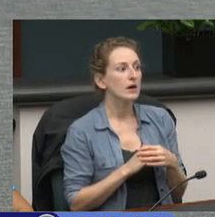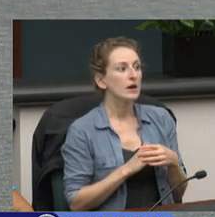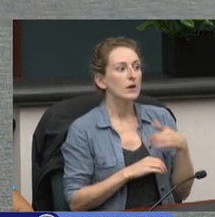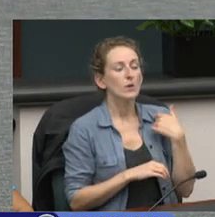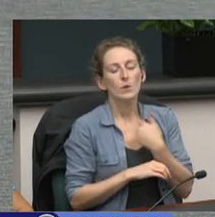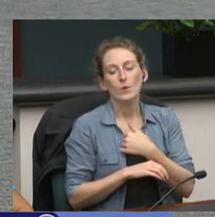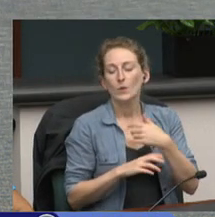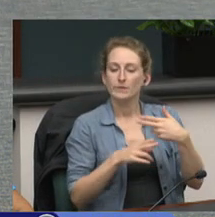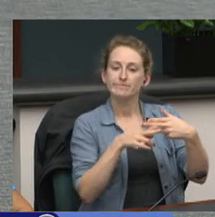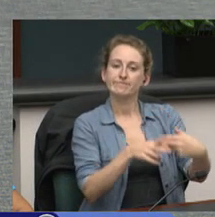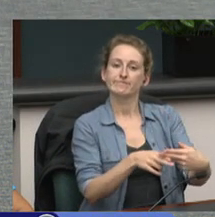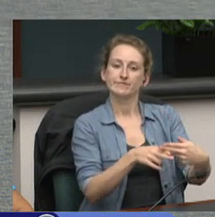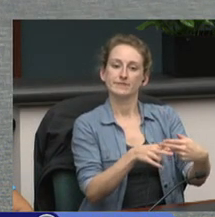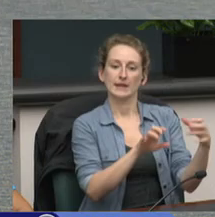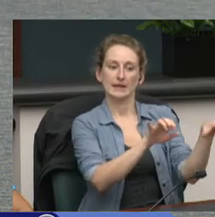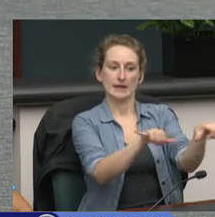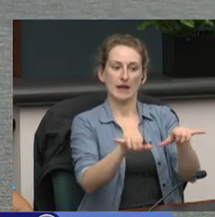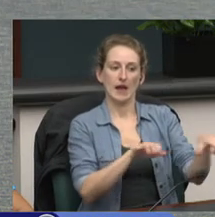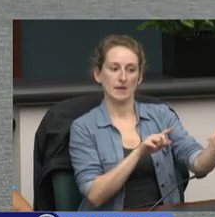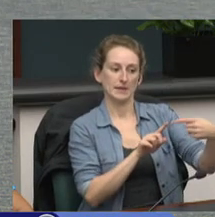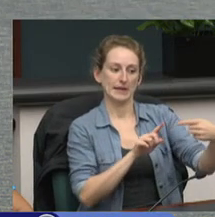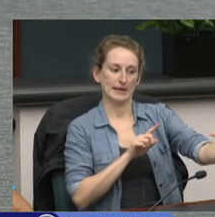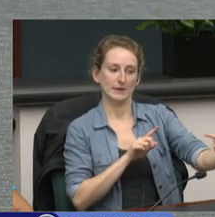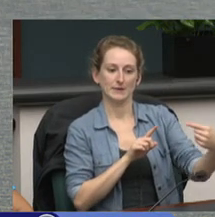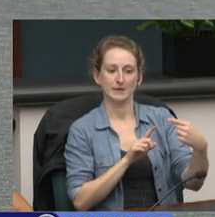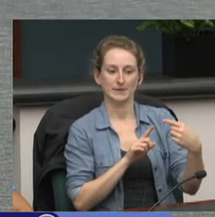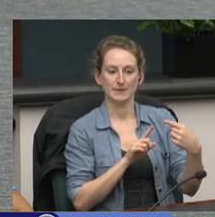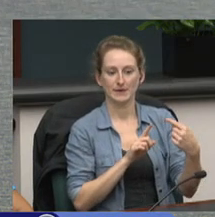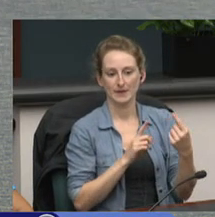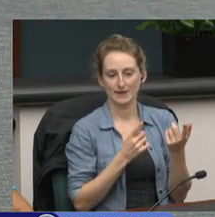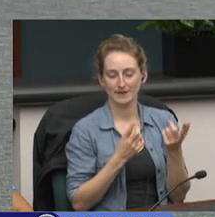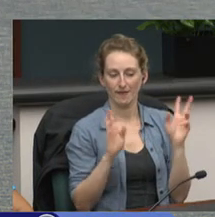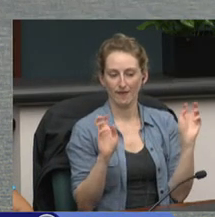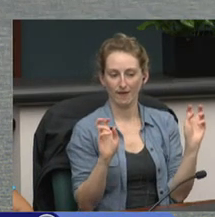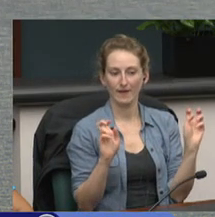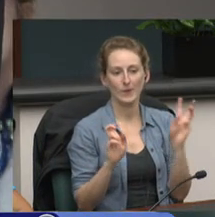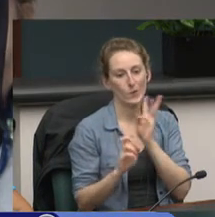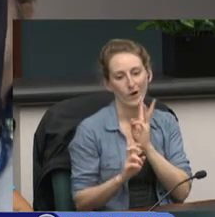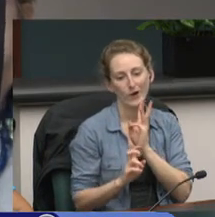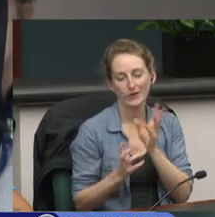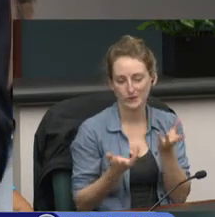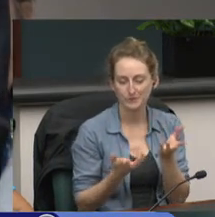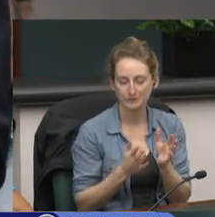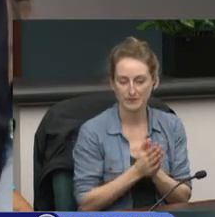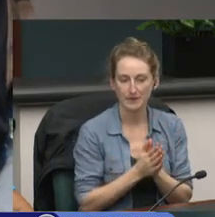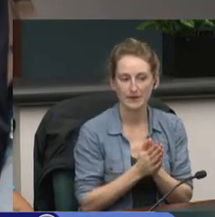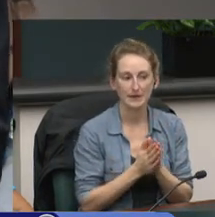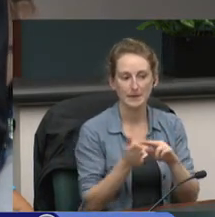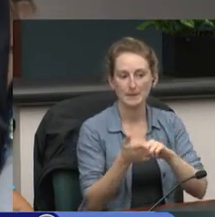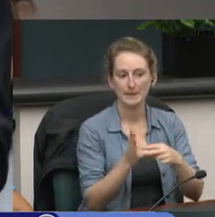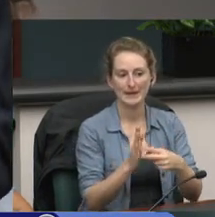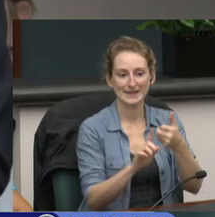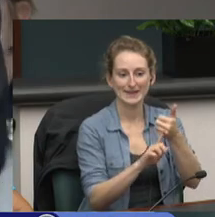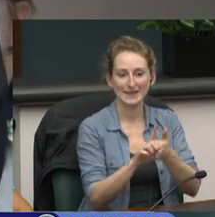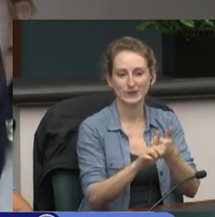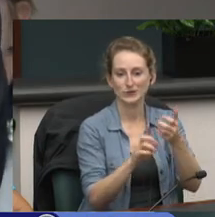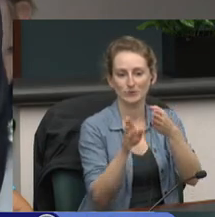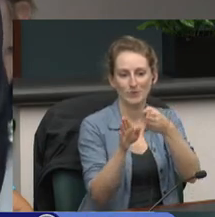state which means that storm or surface water like that is considered a common enemy in each property owner is free to take whatever precautions they need to